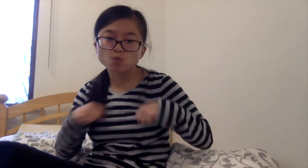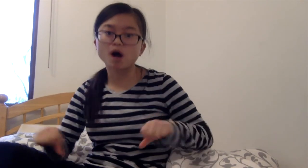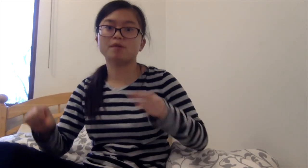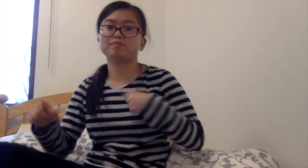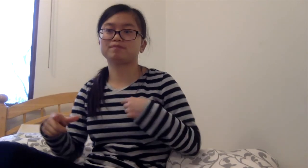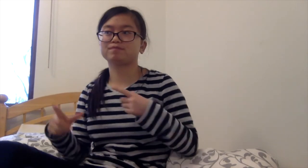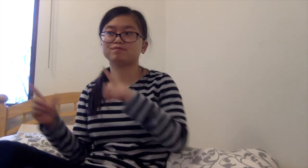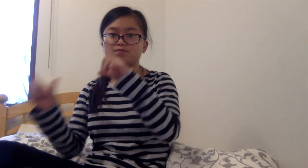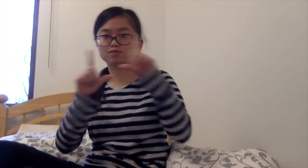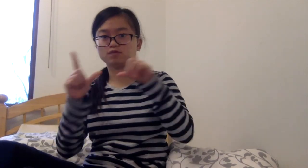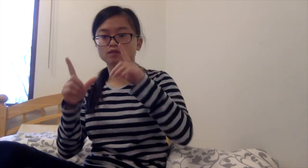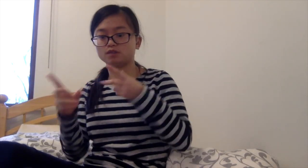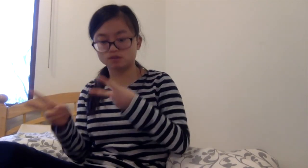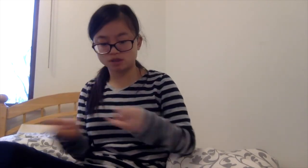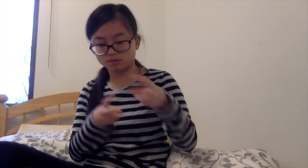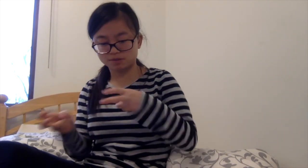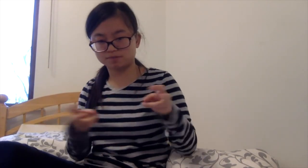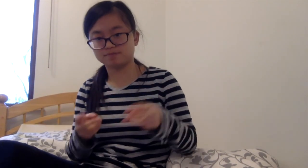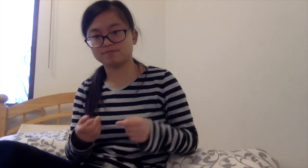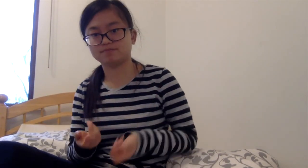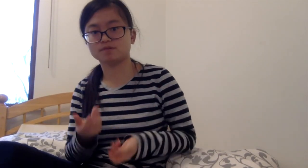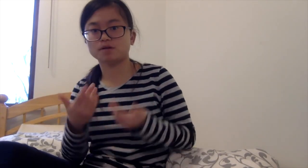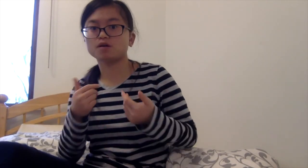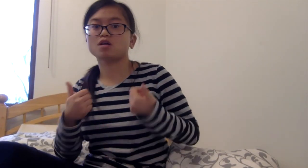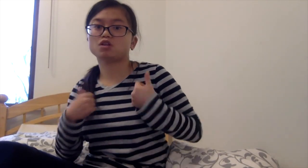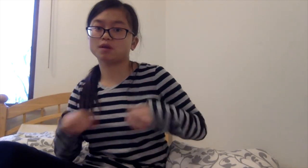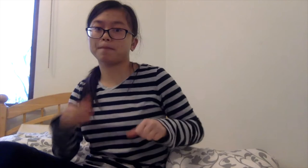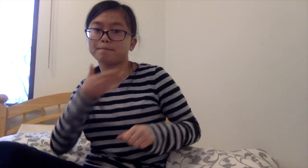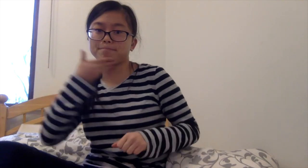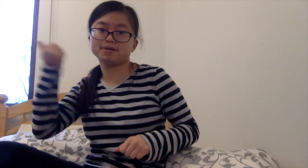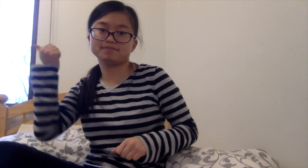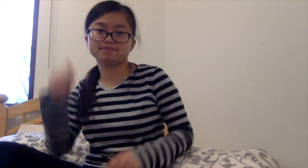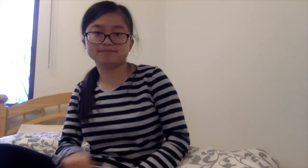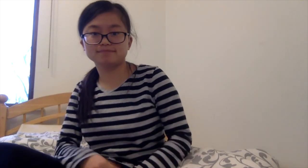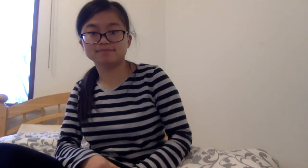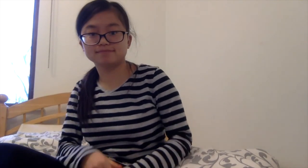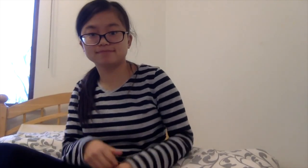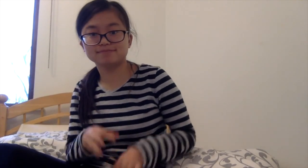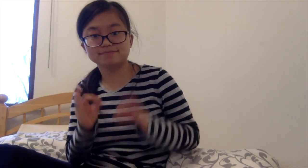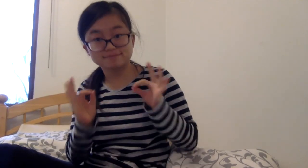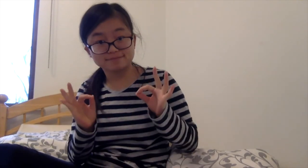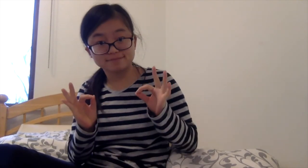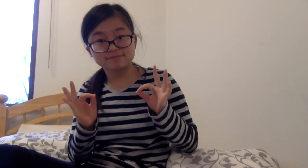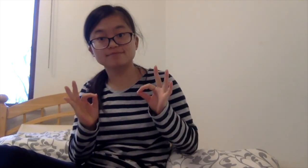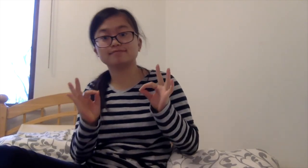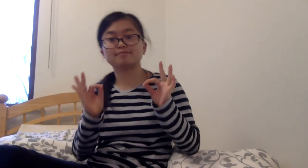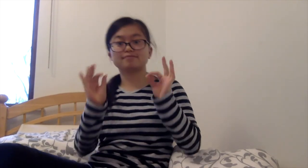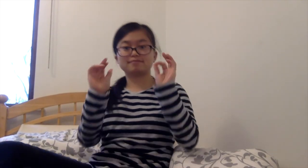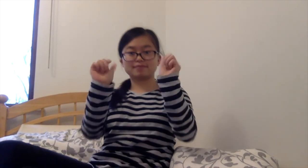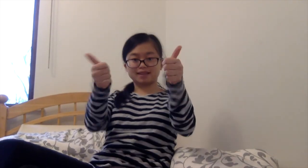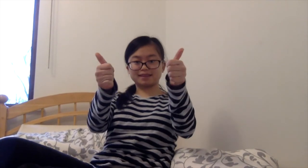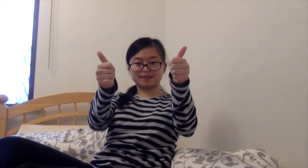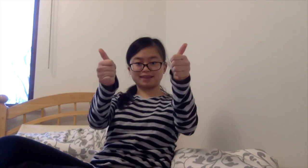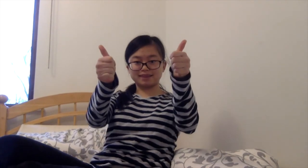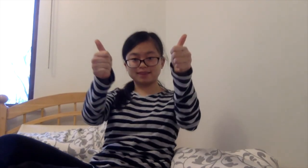I'll try to film a video and editor video. I'll try my best. Perfect